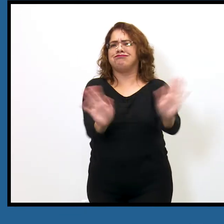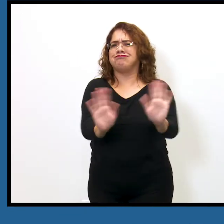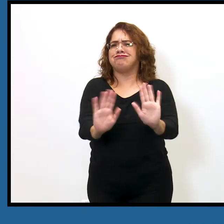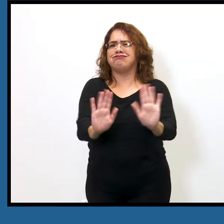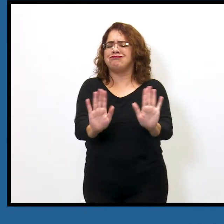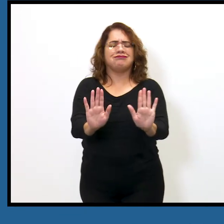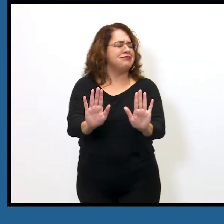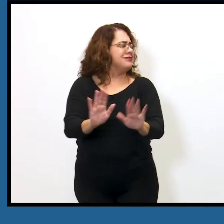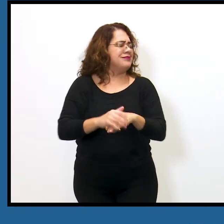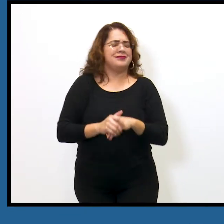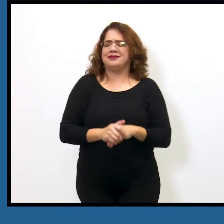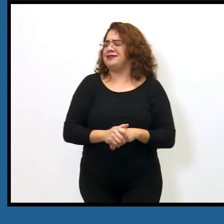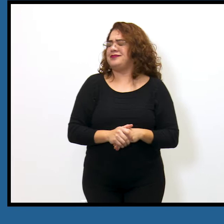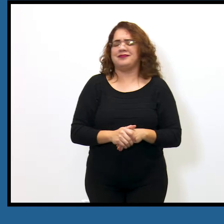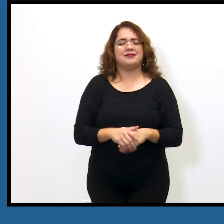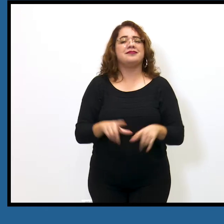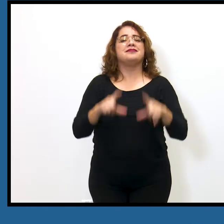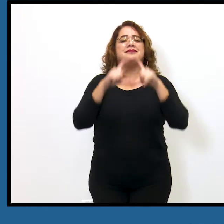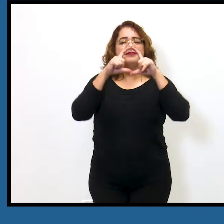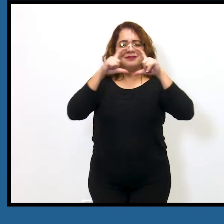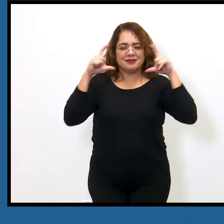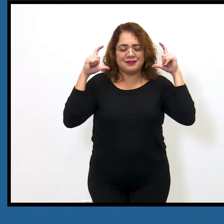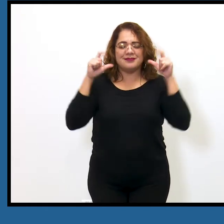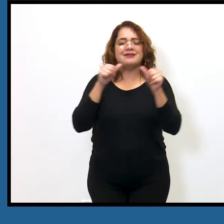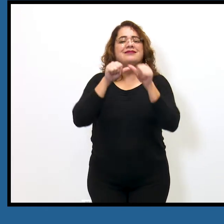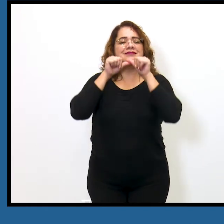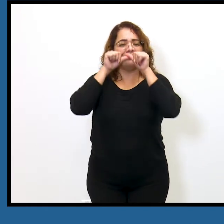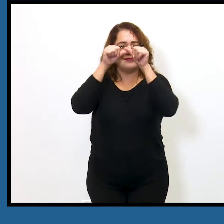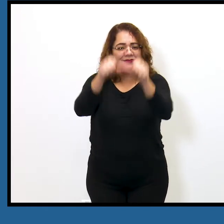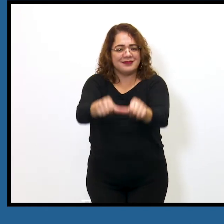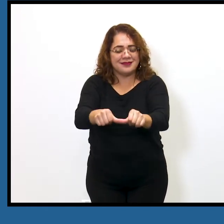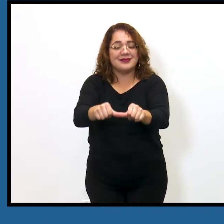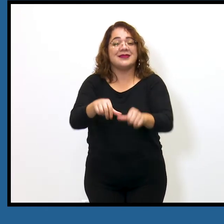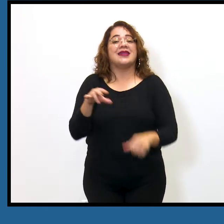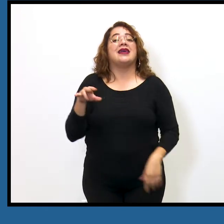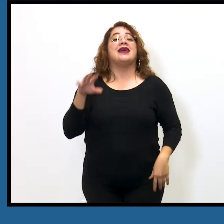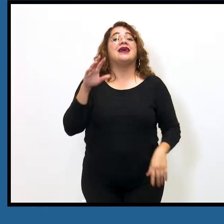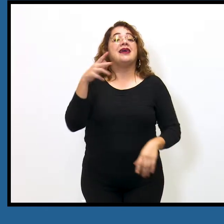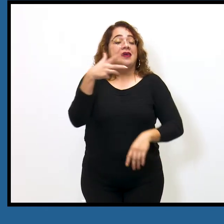it takes about 70 percent of people in the city of Long Beach to be vaccinated